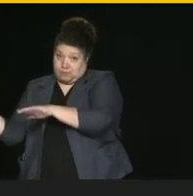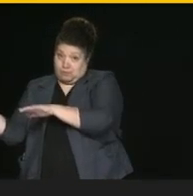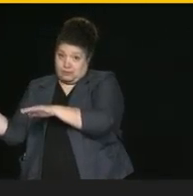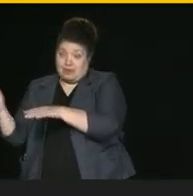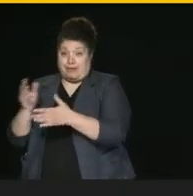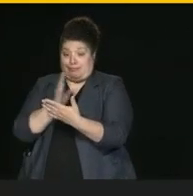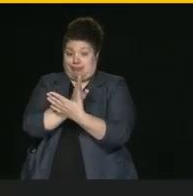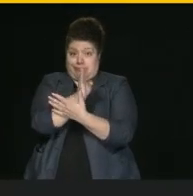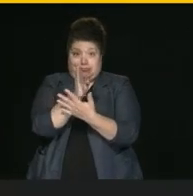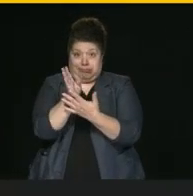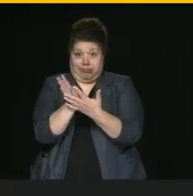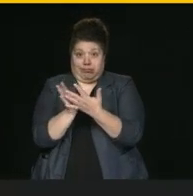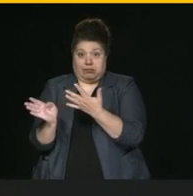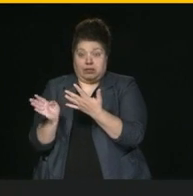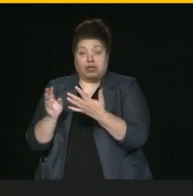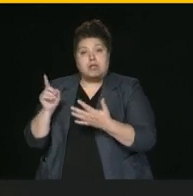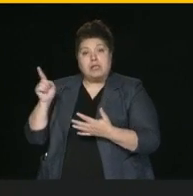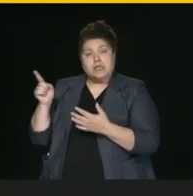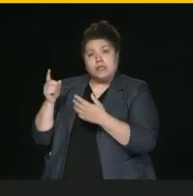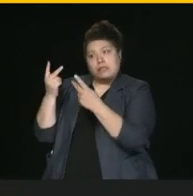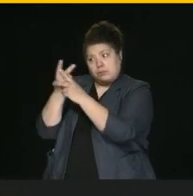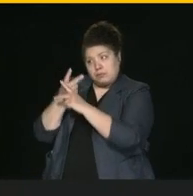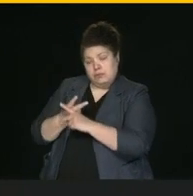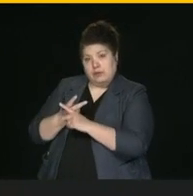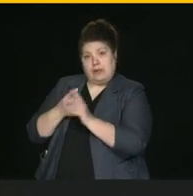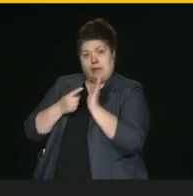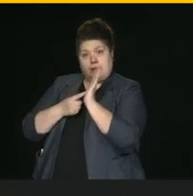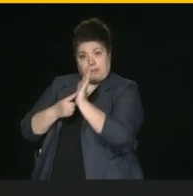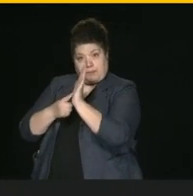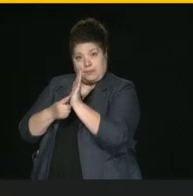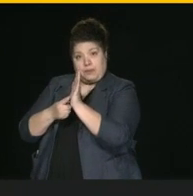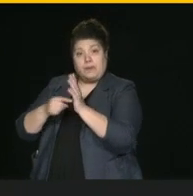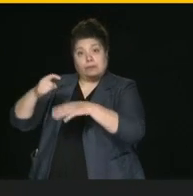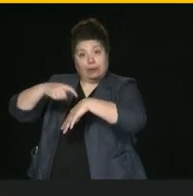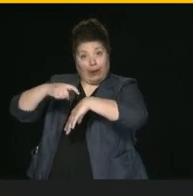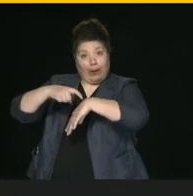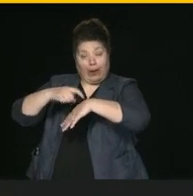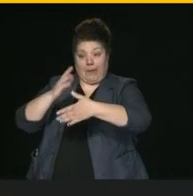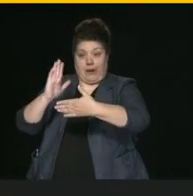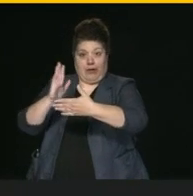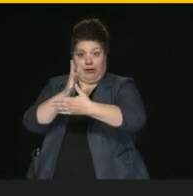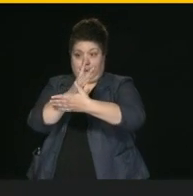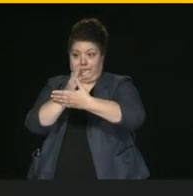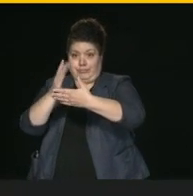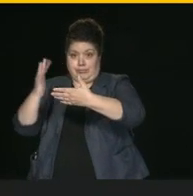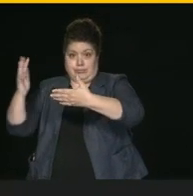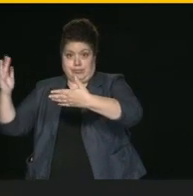DEATH. BUT CONSIDERATION OF ALL THESE FACTORS PRODUCES MODELLING